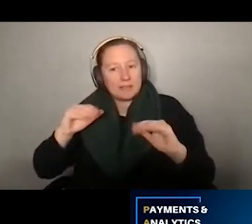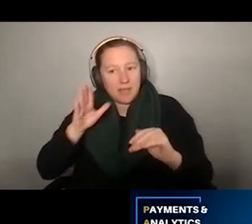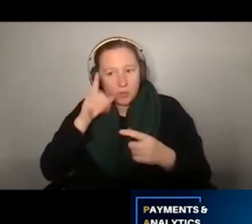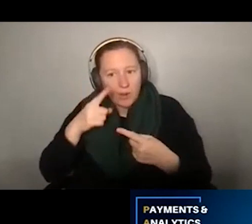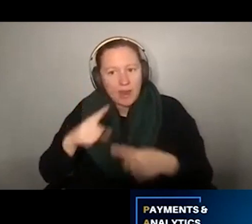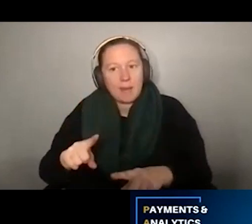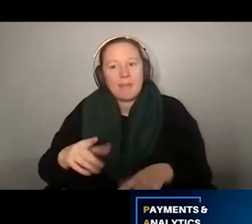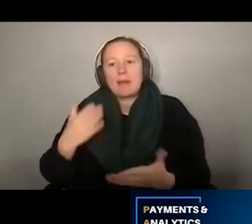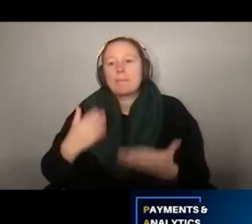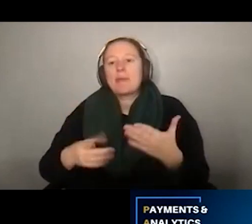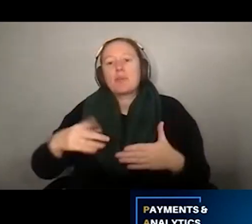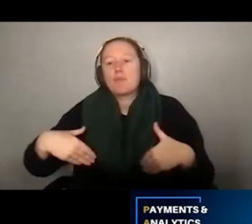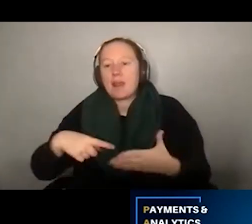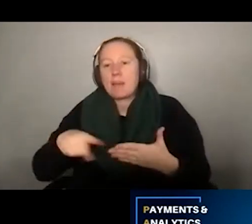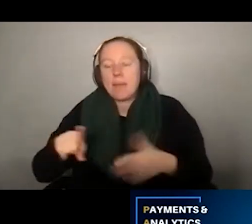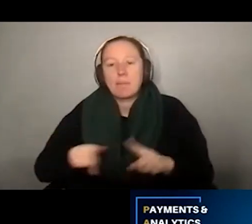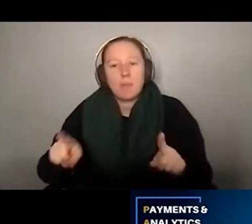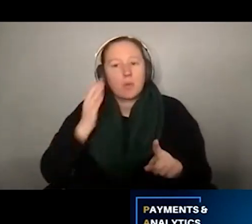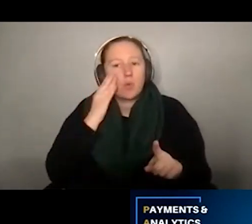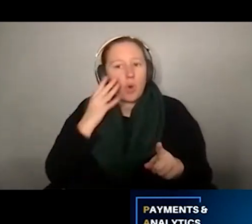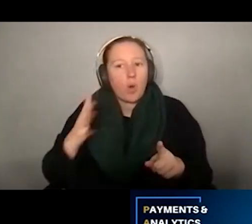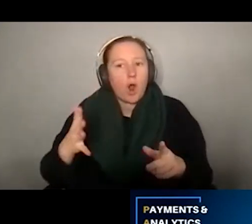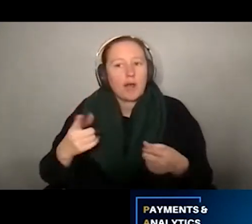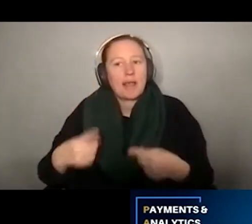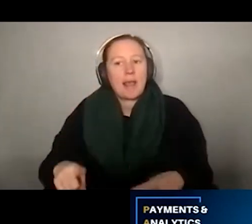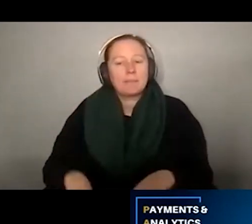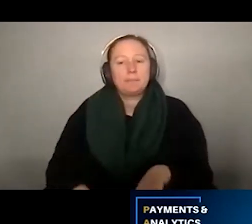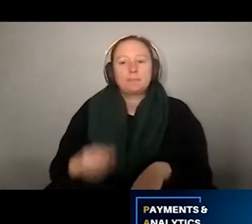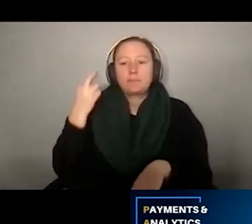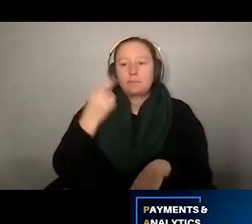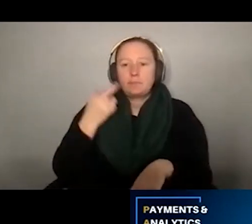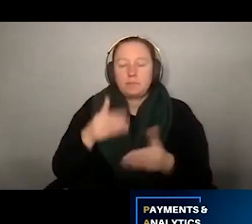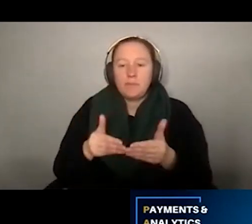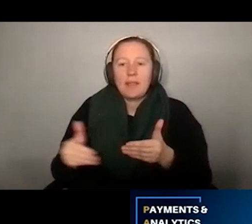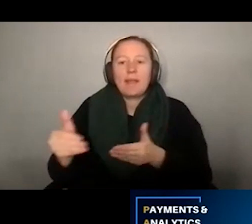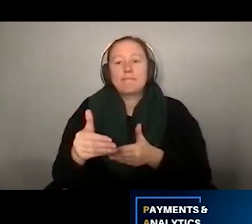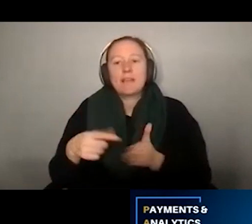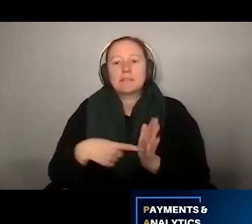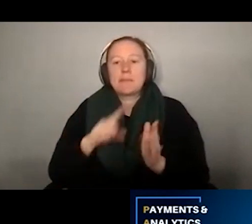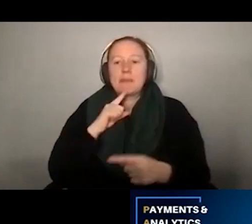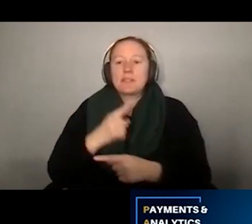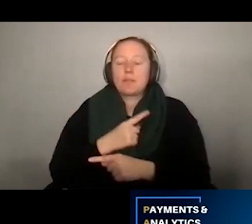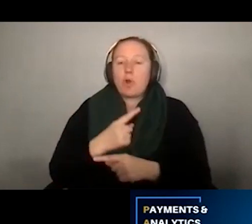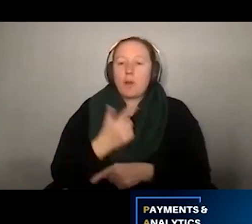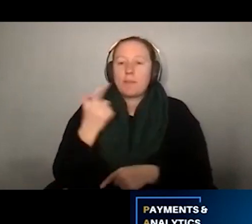you just haven't paid them. The reason why advanced payments is appropriate in this situation is at the end of the year,